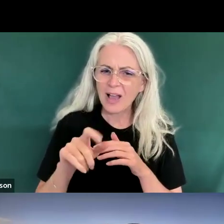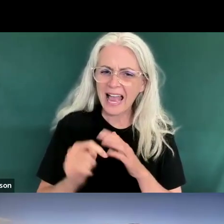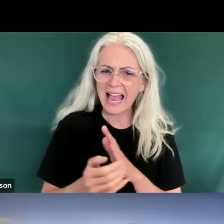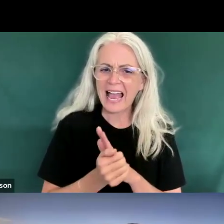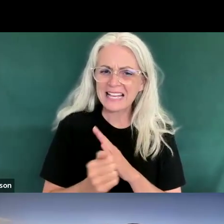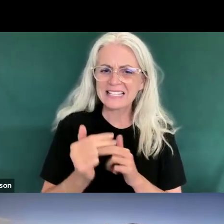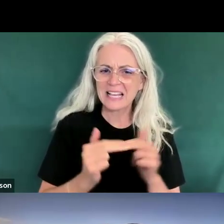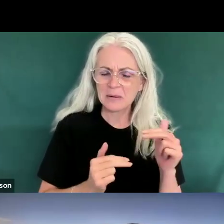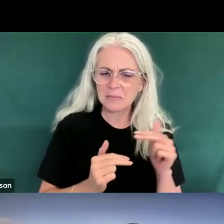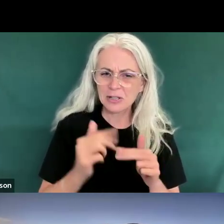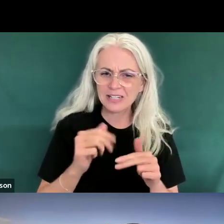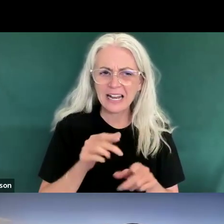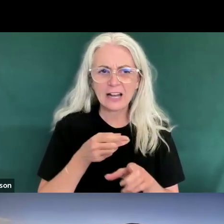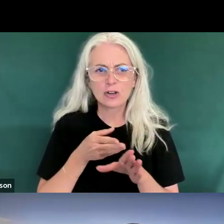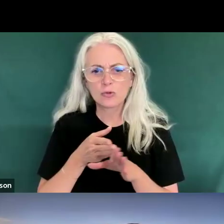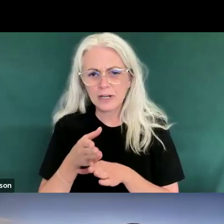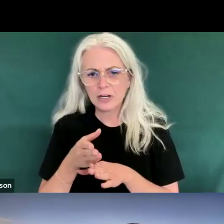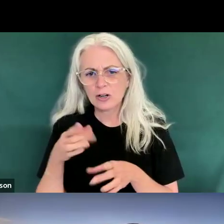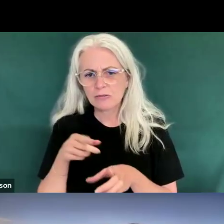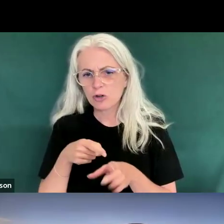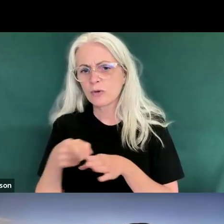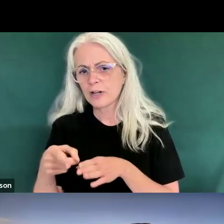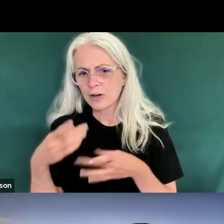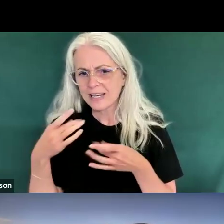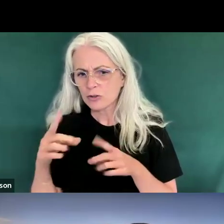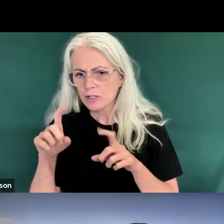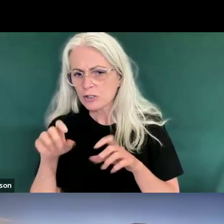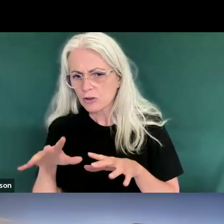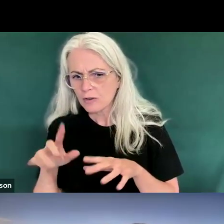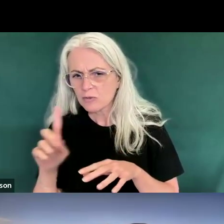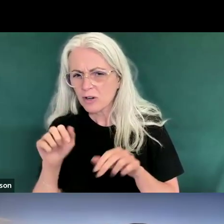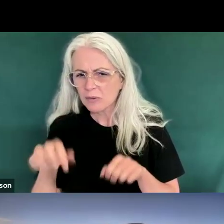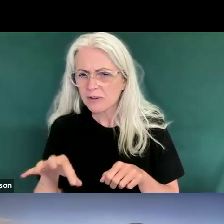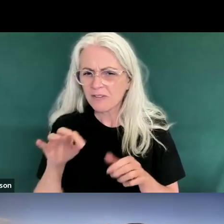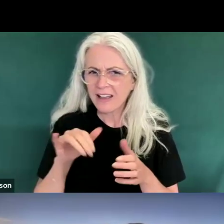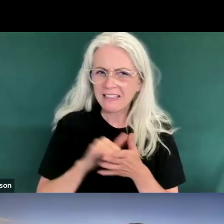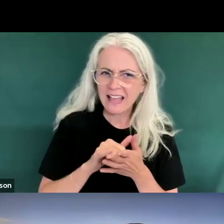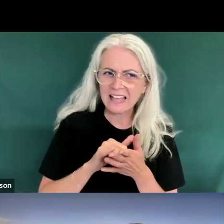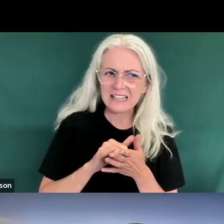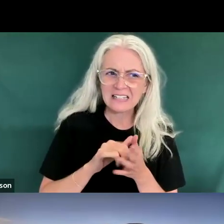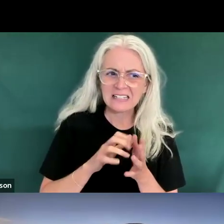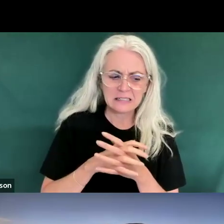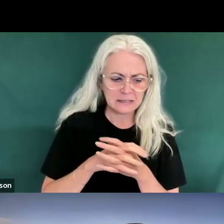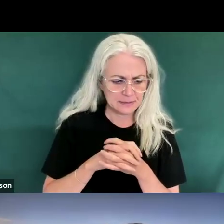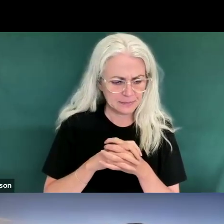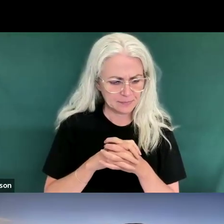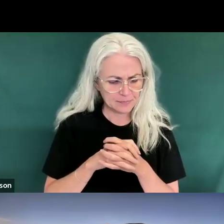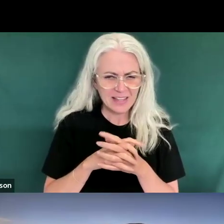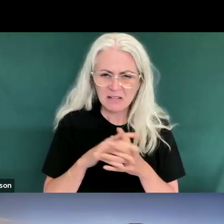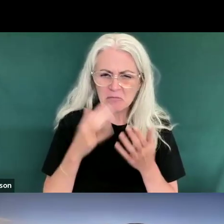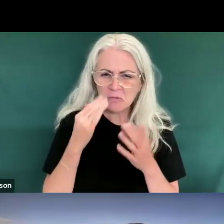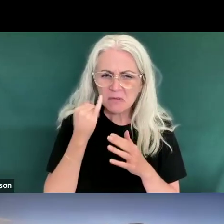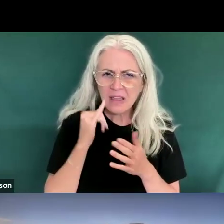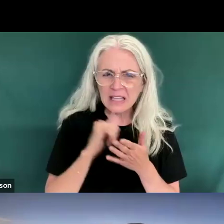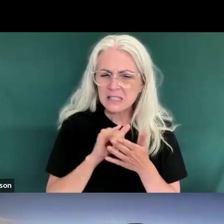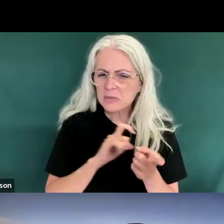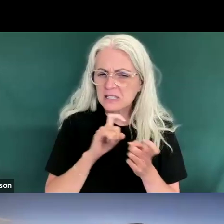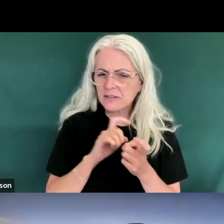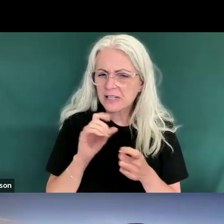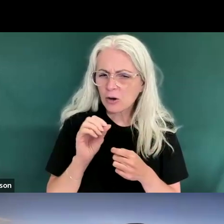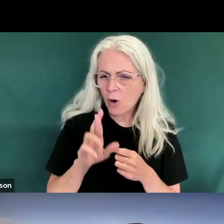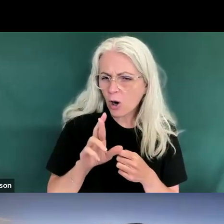surveys, and where can we find this? I'm not sure if that question is specific to one of you, or,